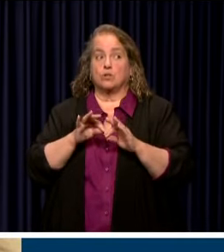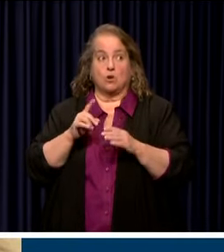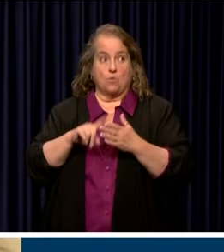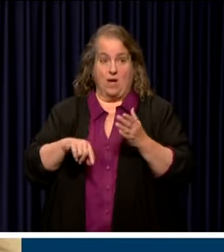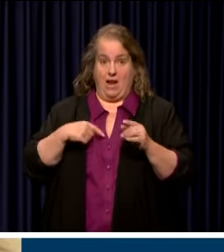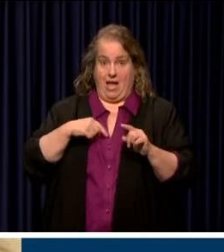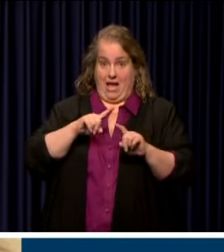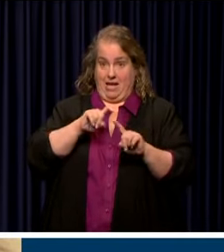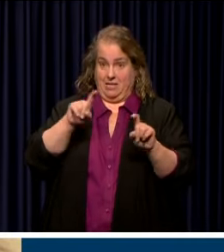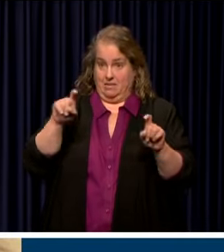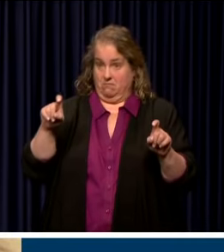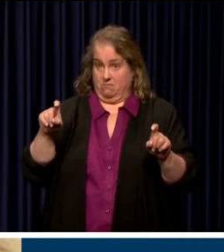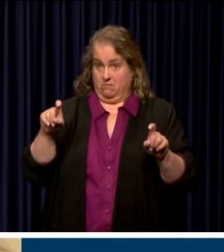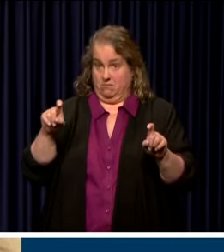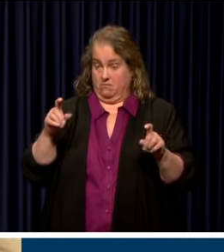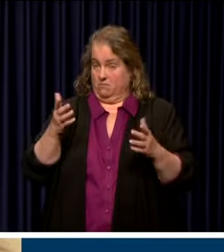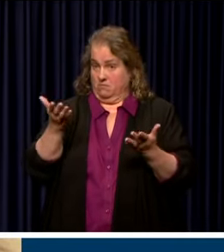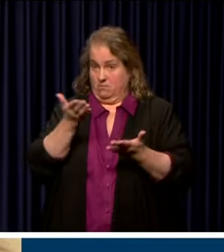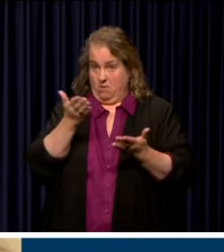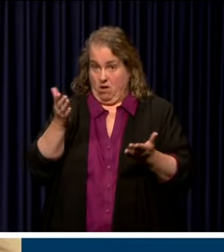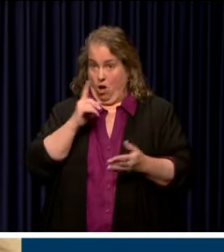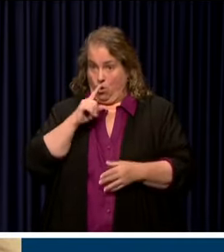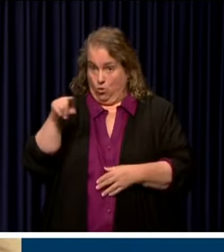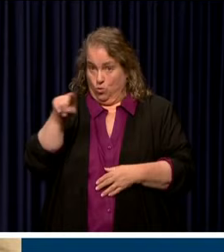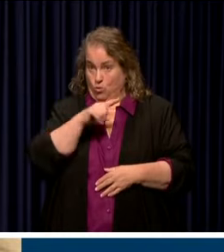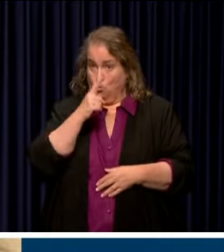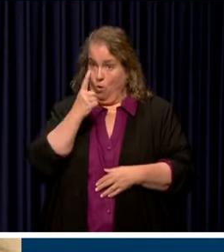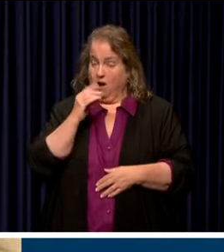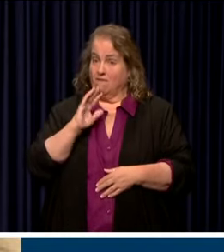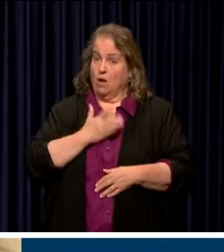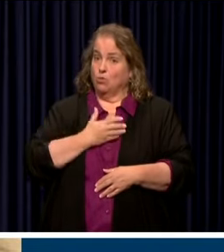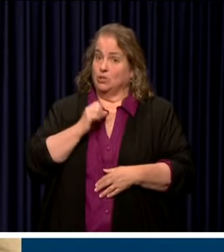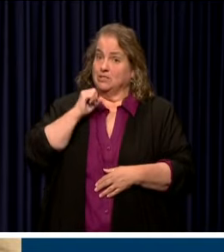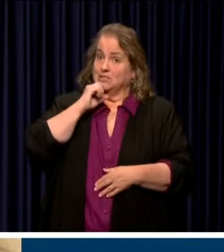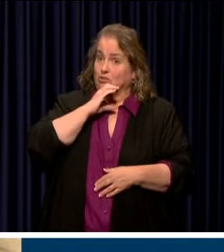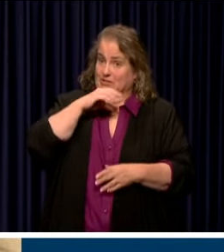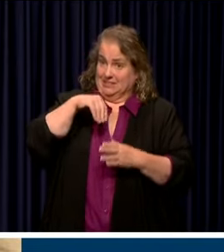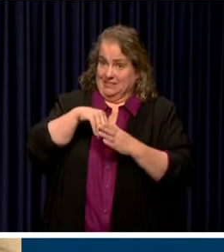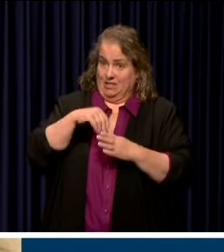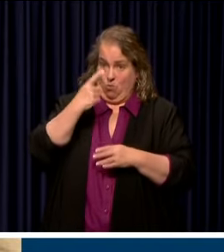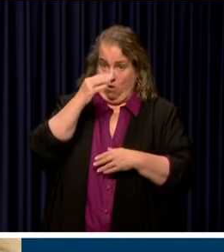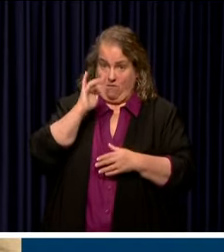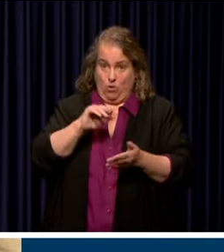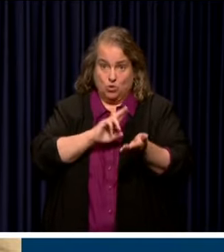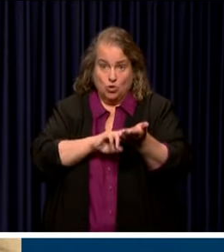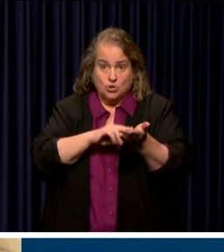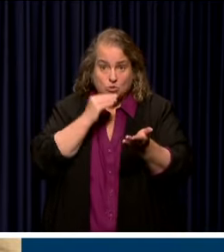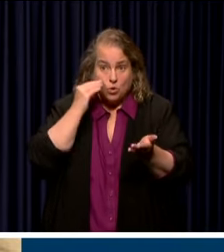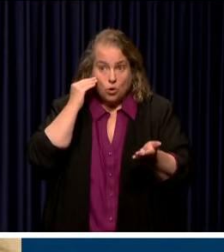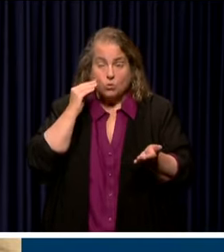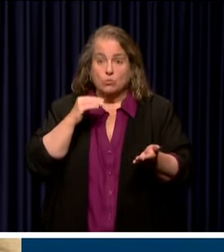FIND WAYS LIKE THIS FAMILY TO MAKE SURE THAT WE'RE JUST DOING